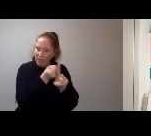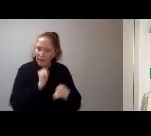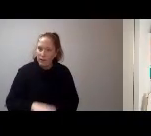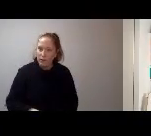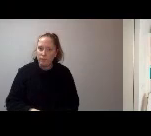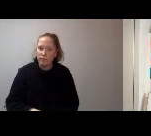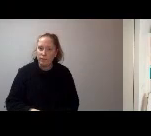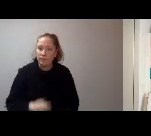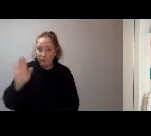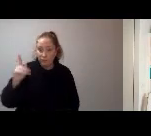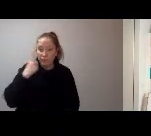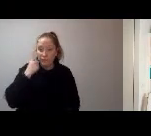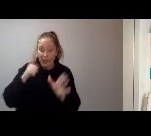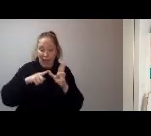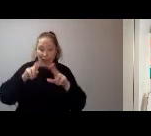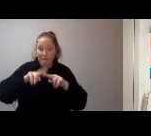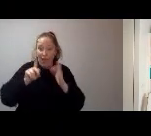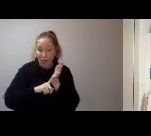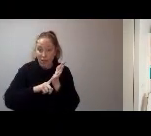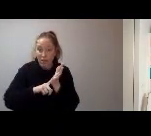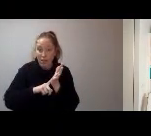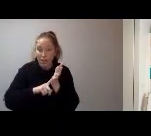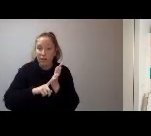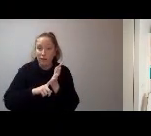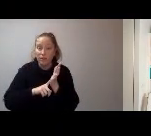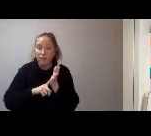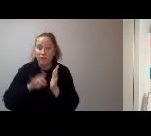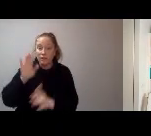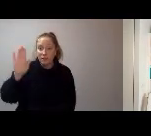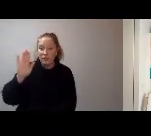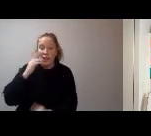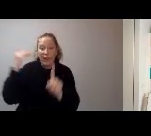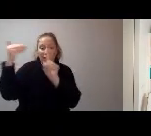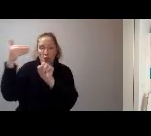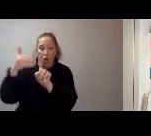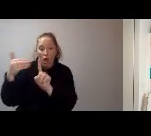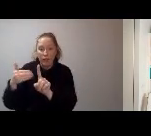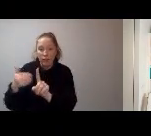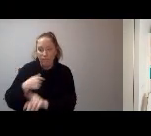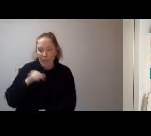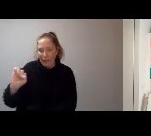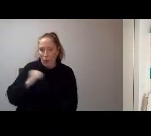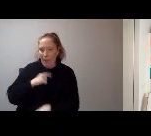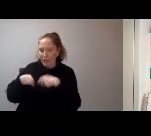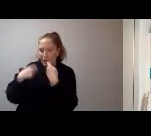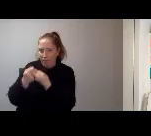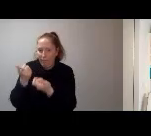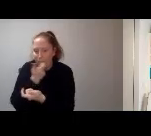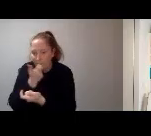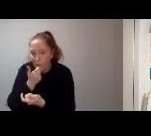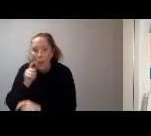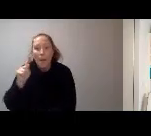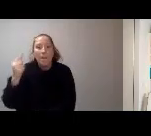I'm actually a Richmond supporter, but I see, you can say I had no say on these slides. So you can see with equality, everyone getting the same,